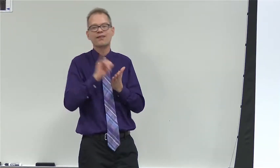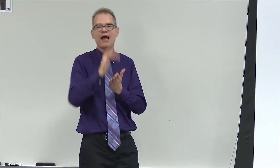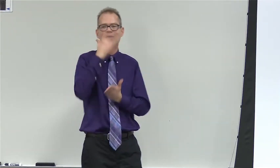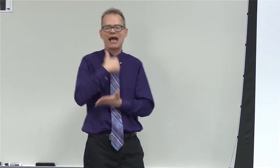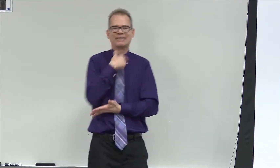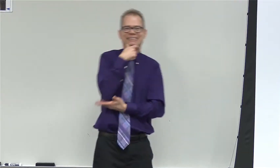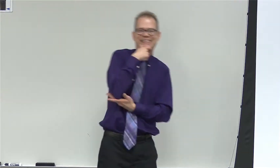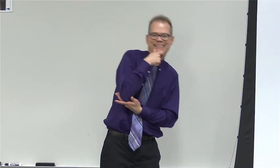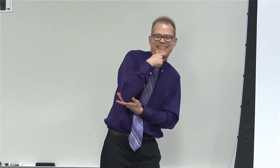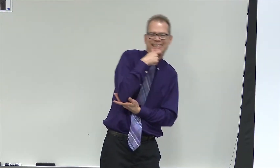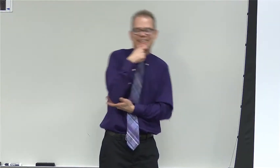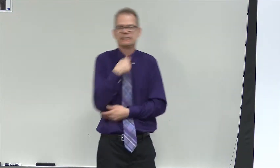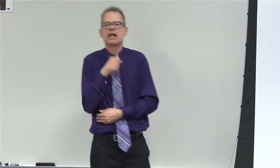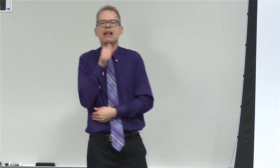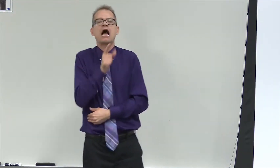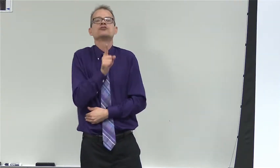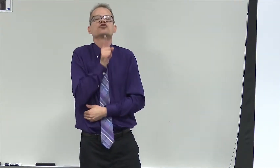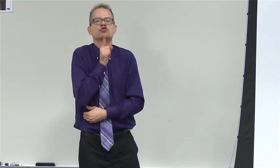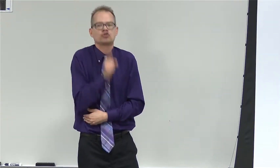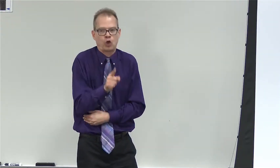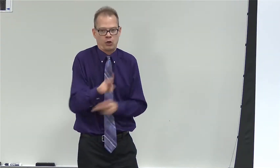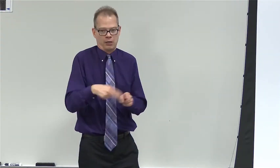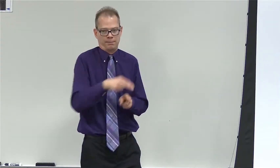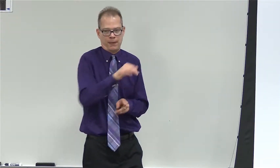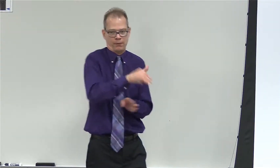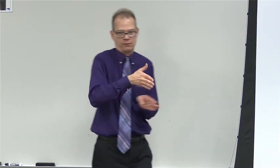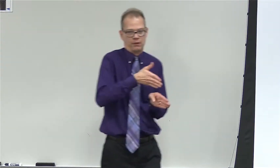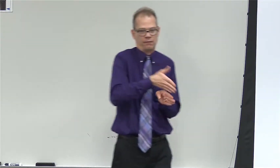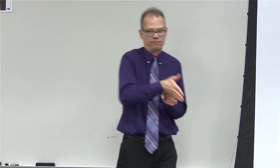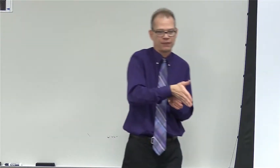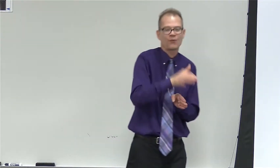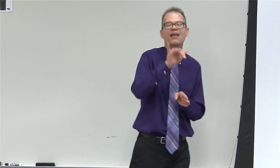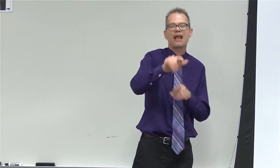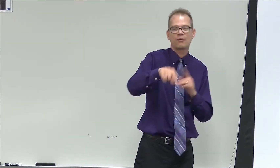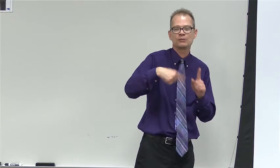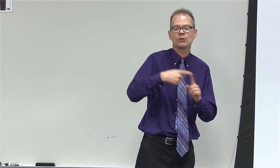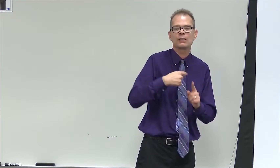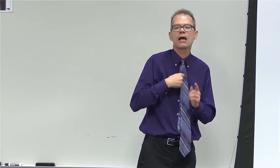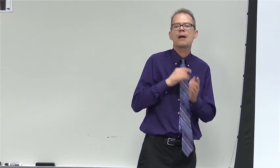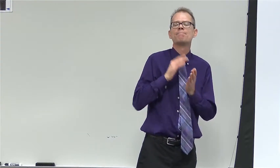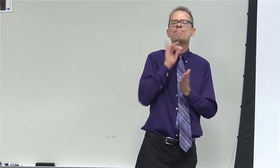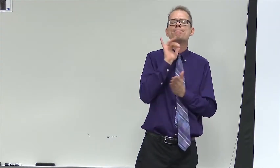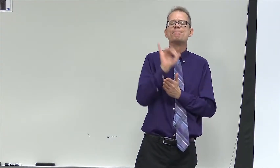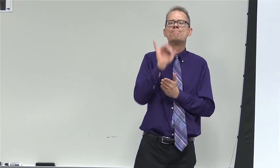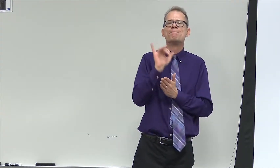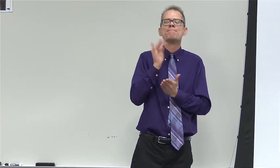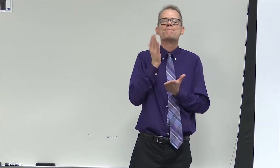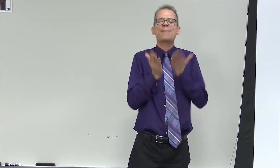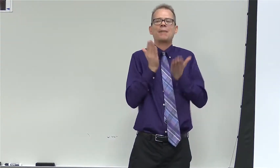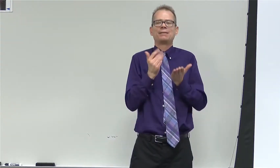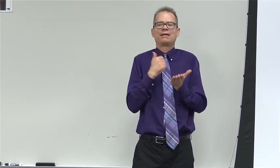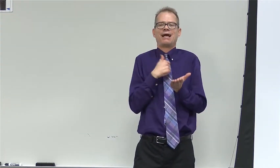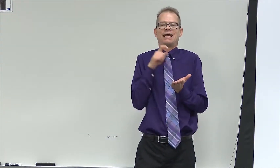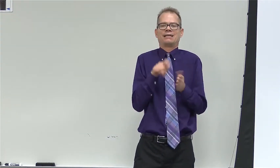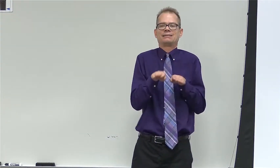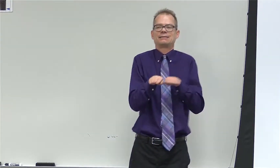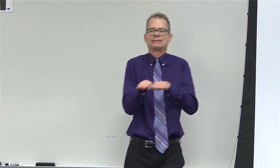So I thought about it, and...